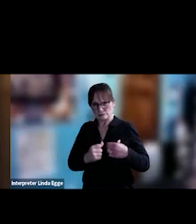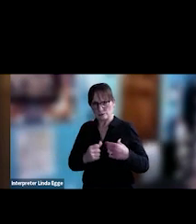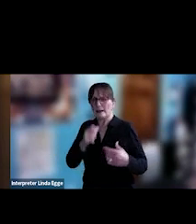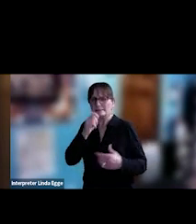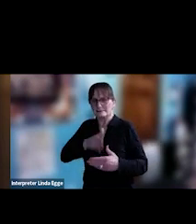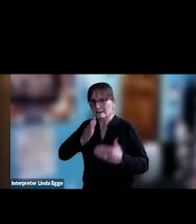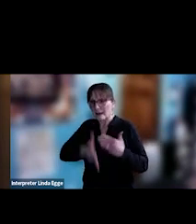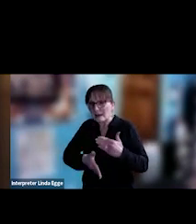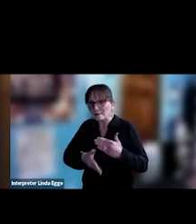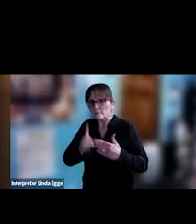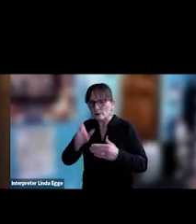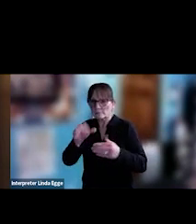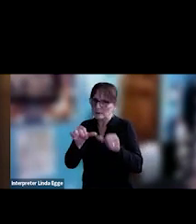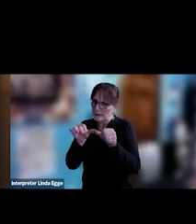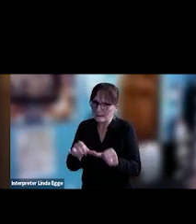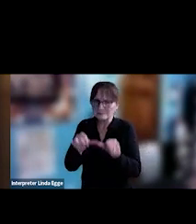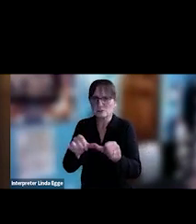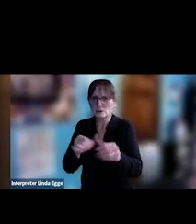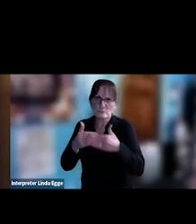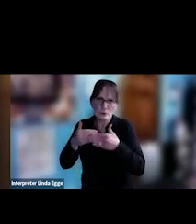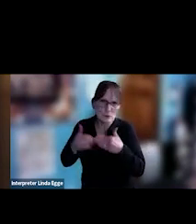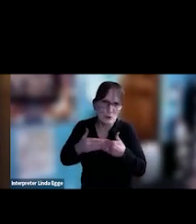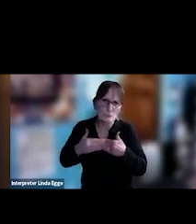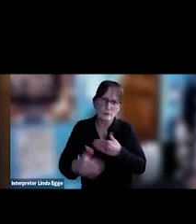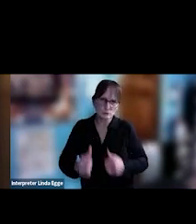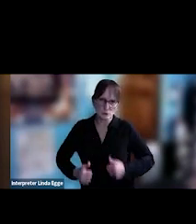it continues for the rest of your life, that permanent benefit reduction.